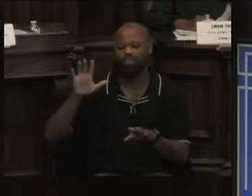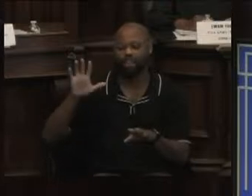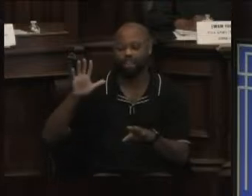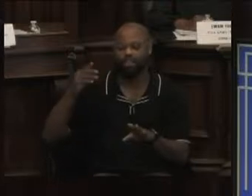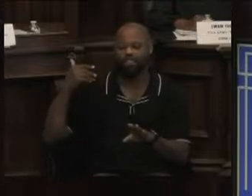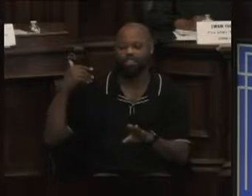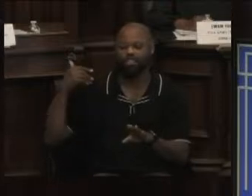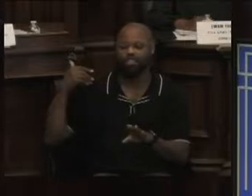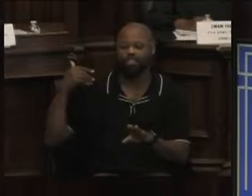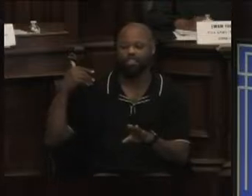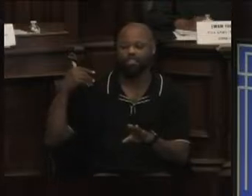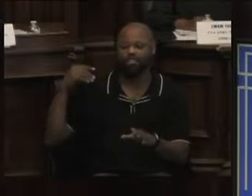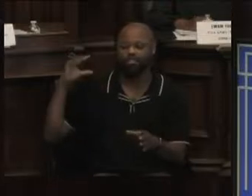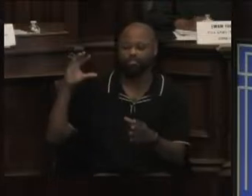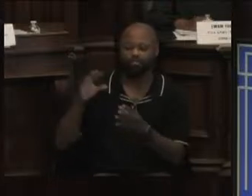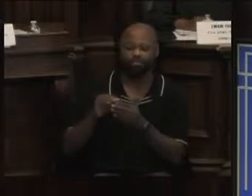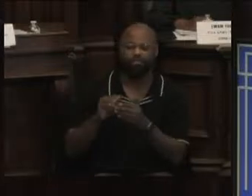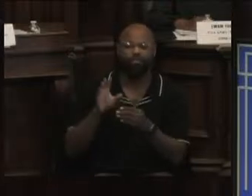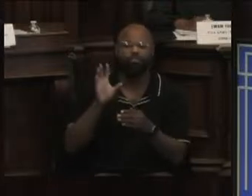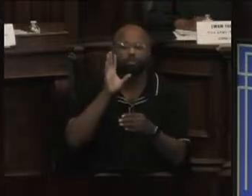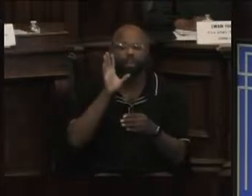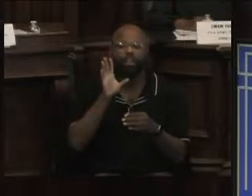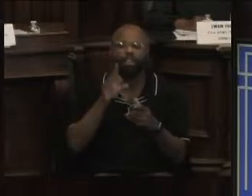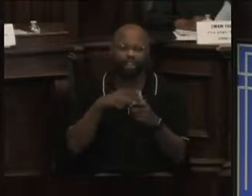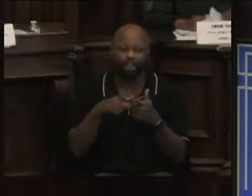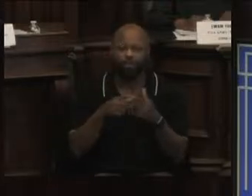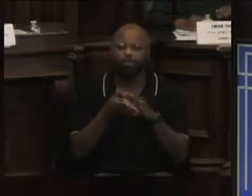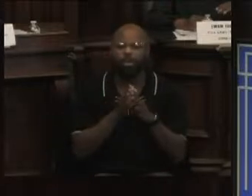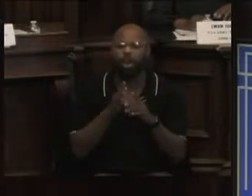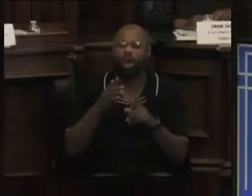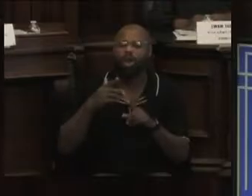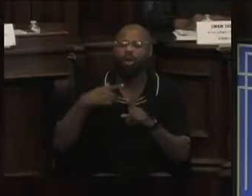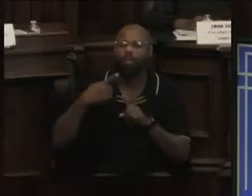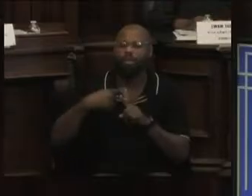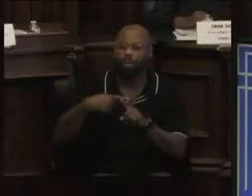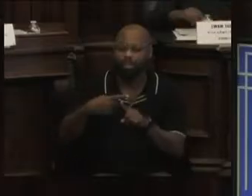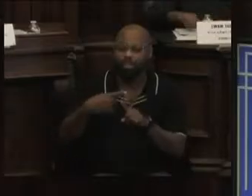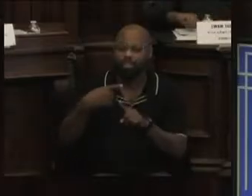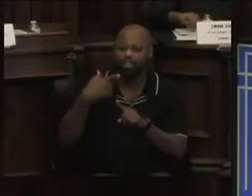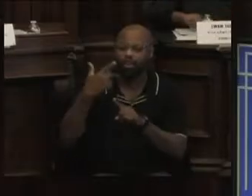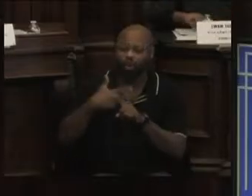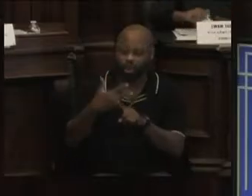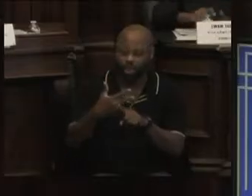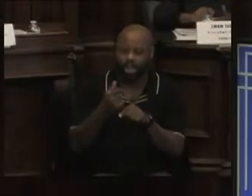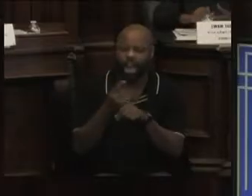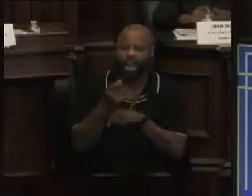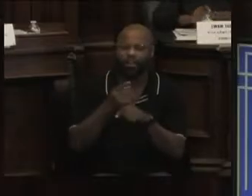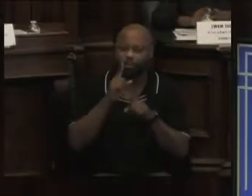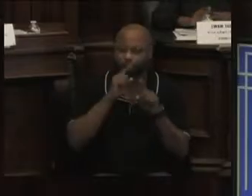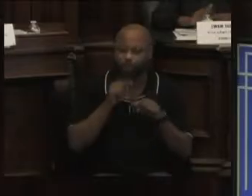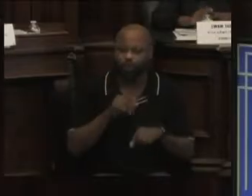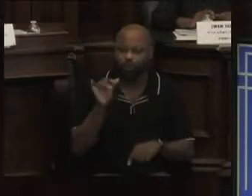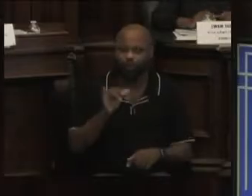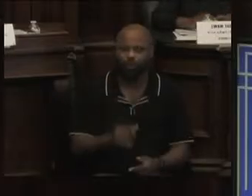be completed going back to July 1st, 2025, which will assist in